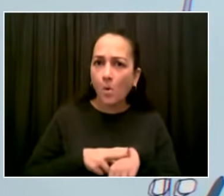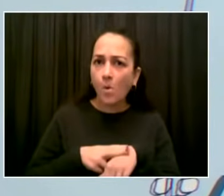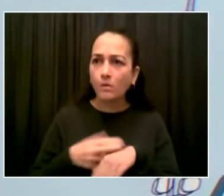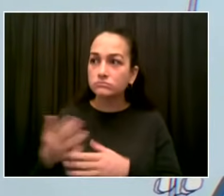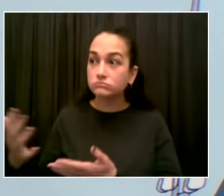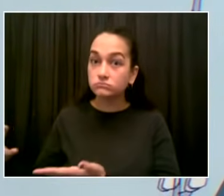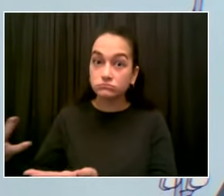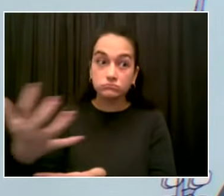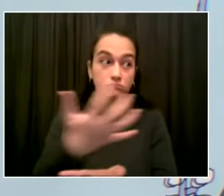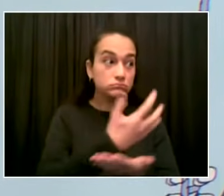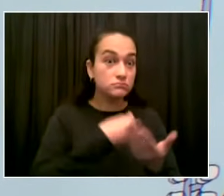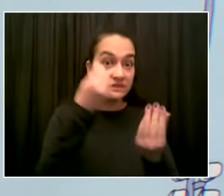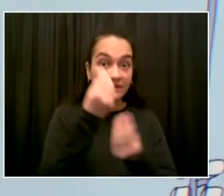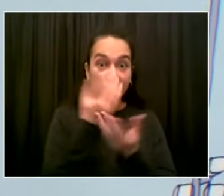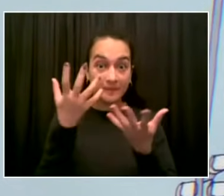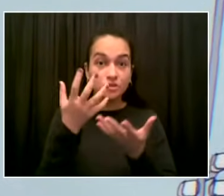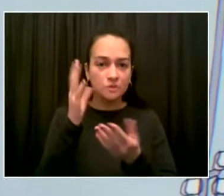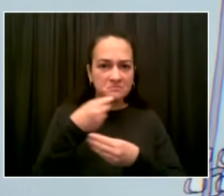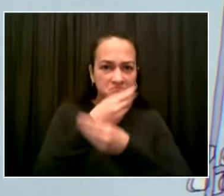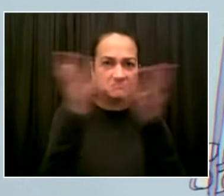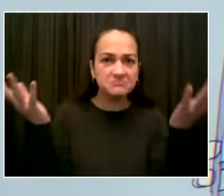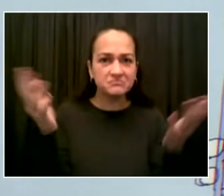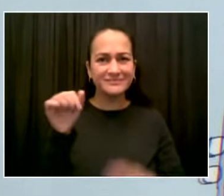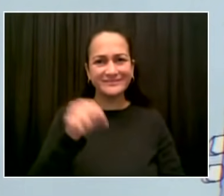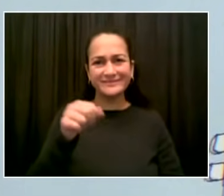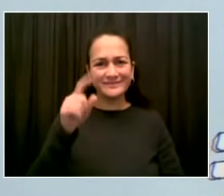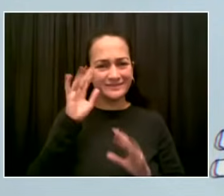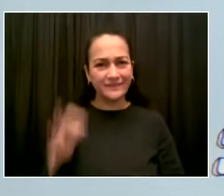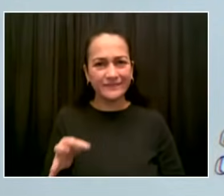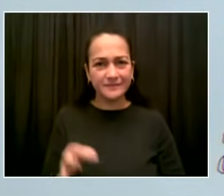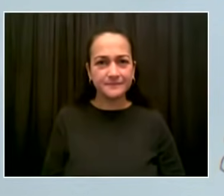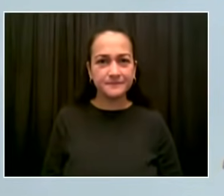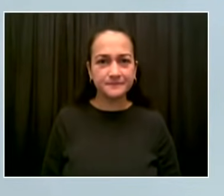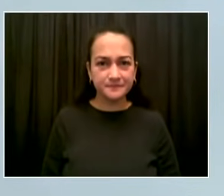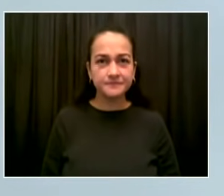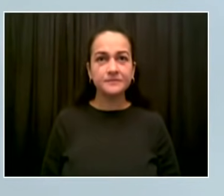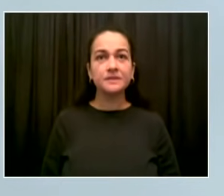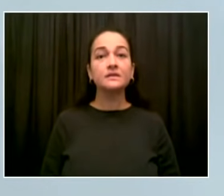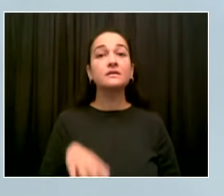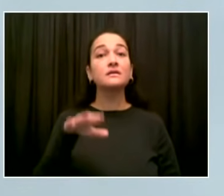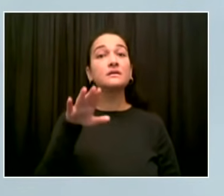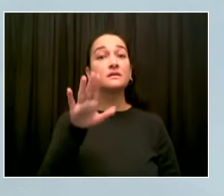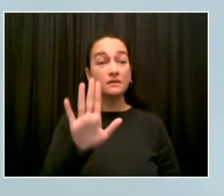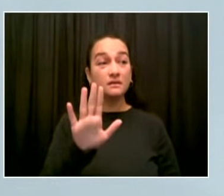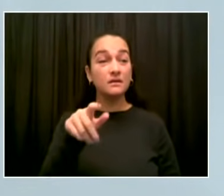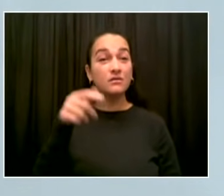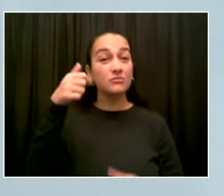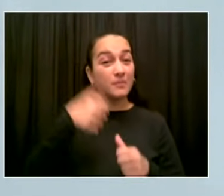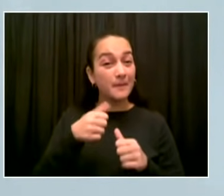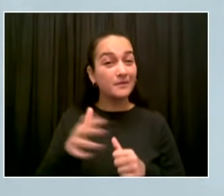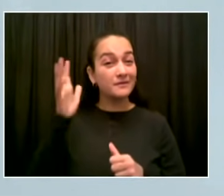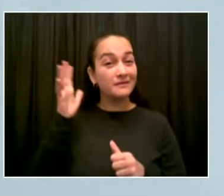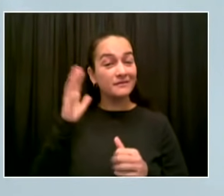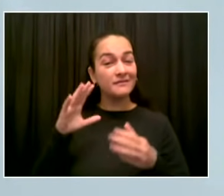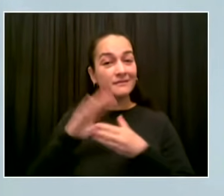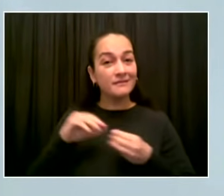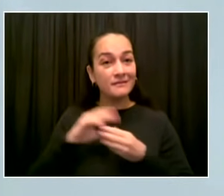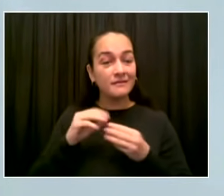ACCESS. WE'RE ALL ABOUT FULL TRANSPARENCY. AS FAR AS THE PUBLIC THAT DOES NOT HAVE ACCESS, THERE WILL BE A PART THREE TO